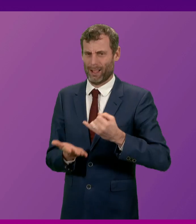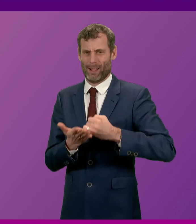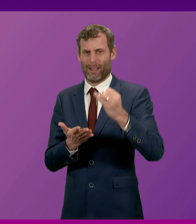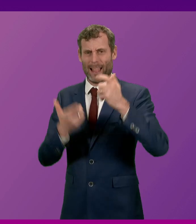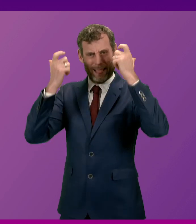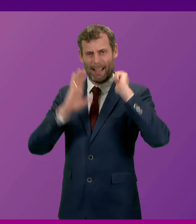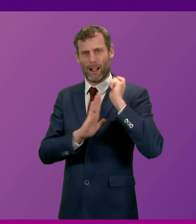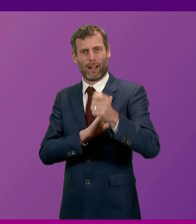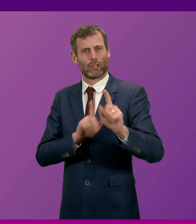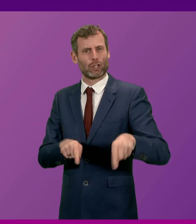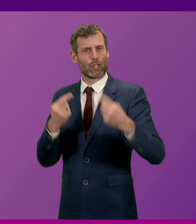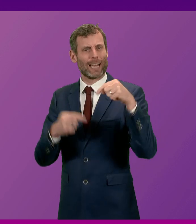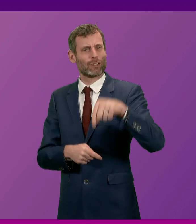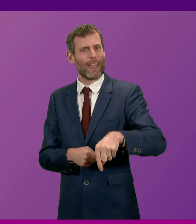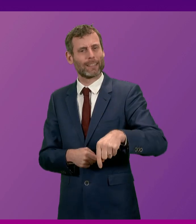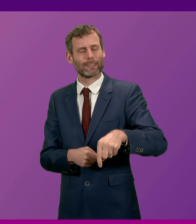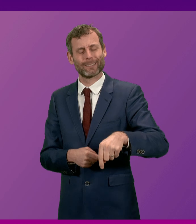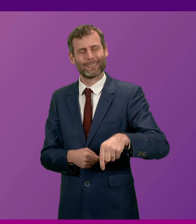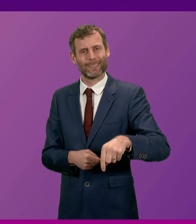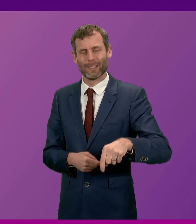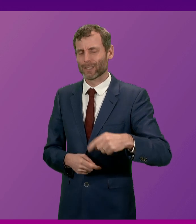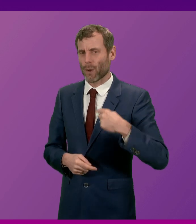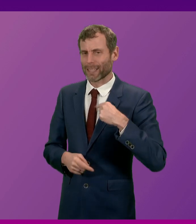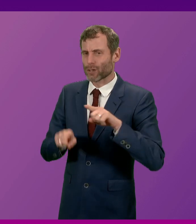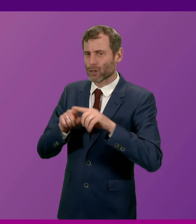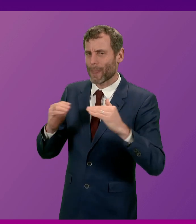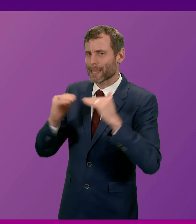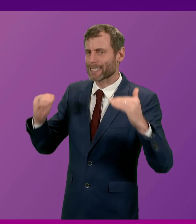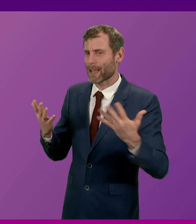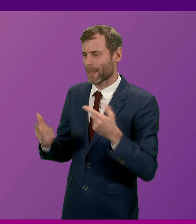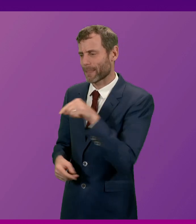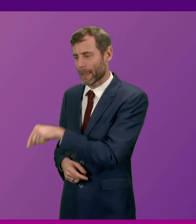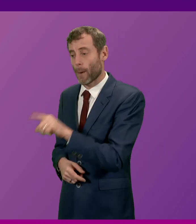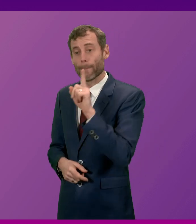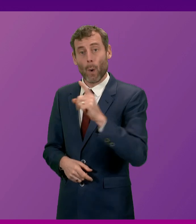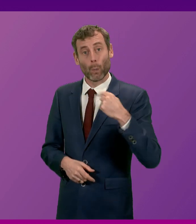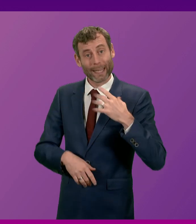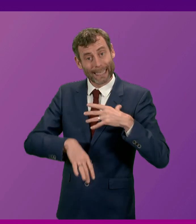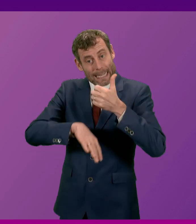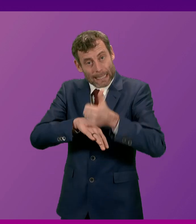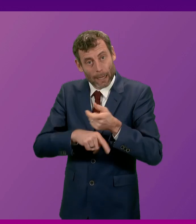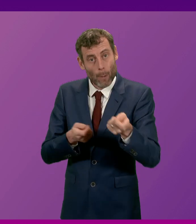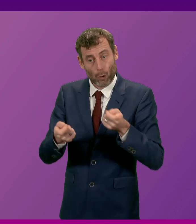put in place a measure that not only provides protection for tenants but enables investment.